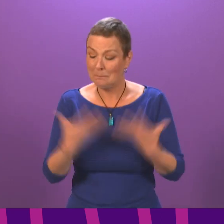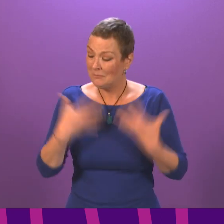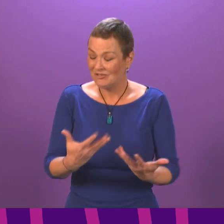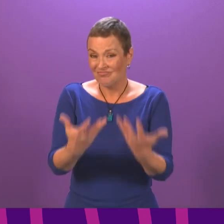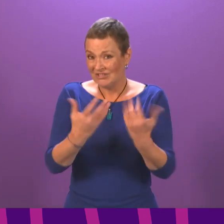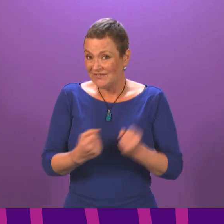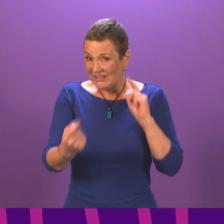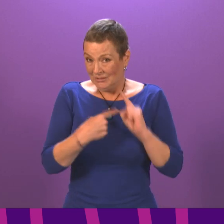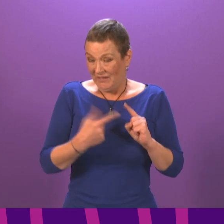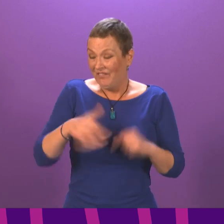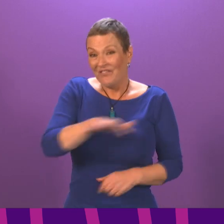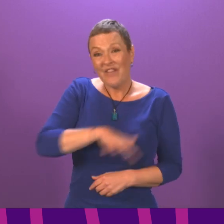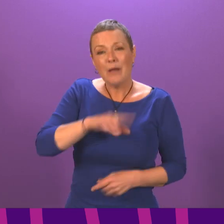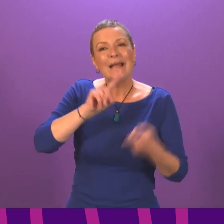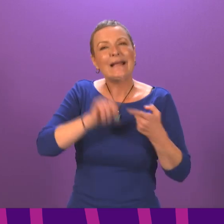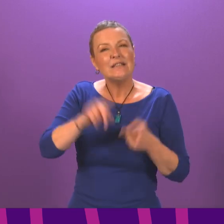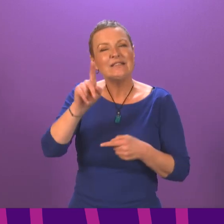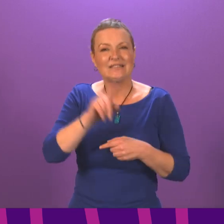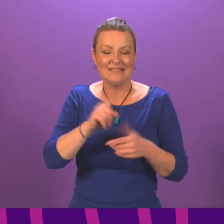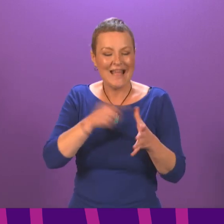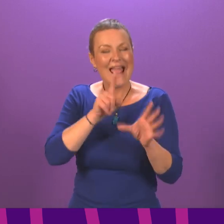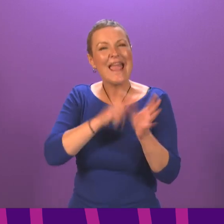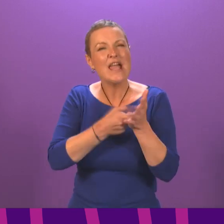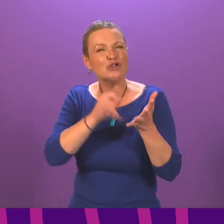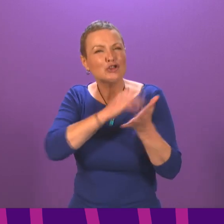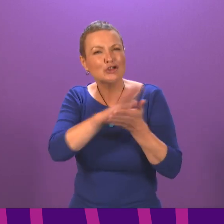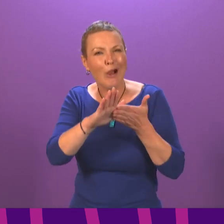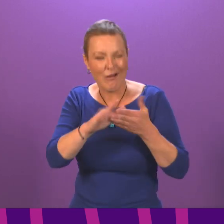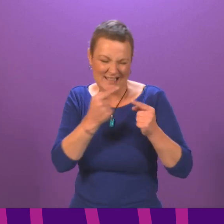live in East Ayrshire, on the boundary with South Ayrshire. Although the kids can travel